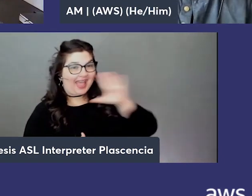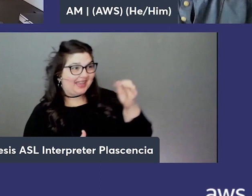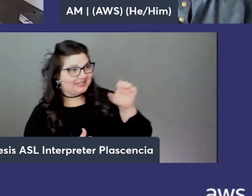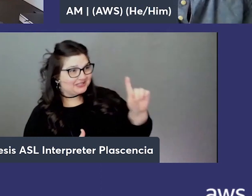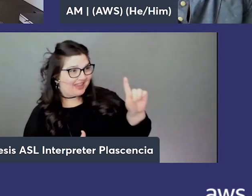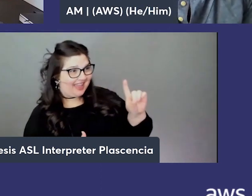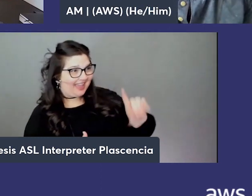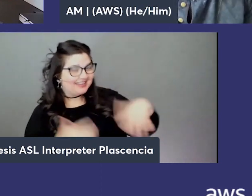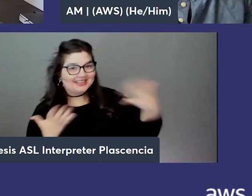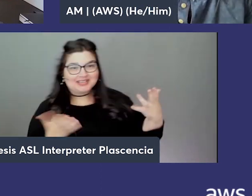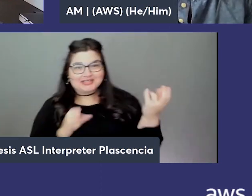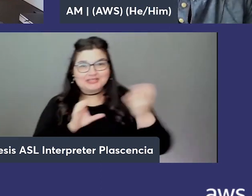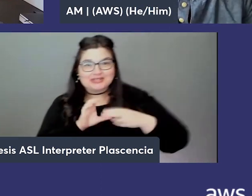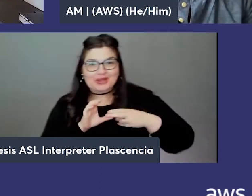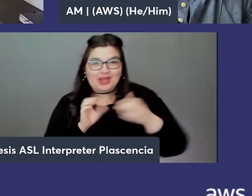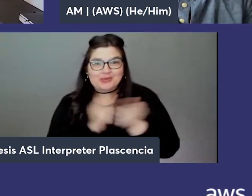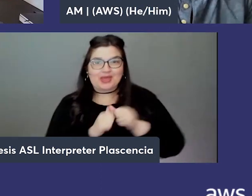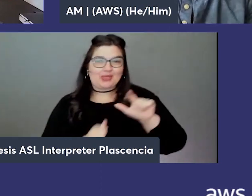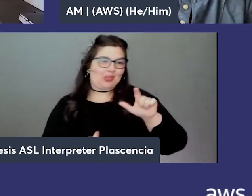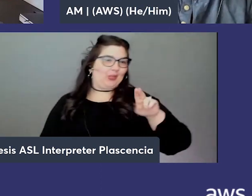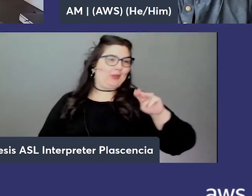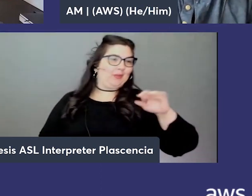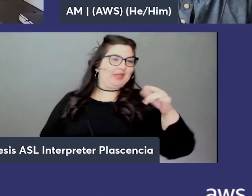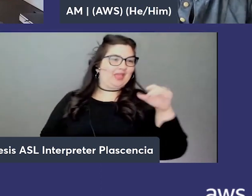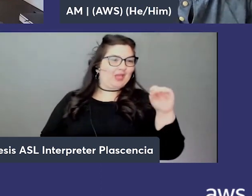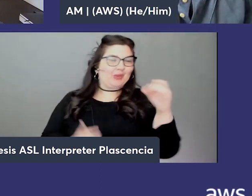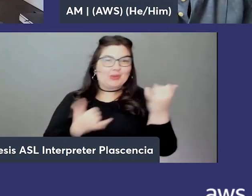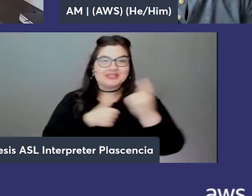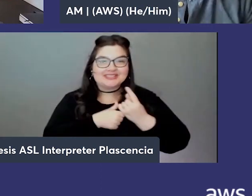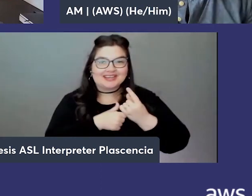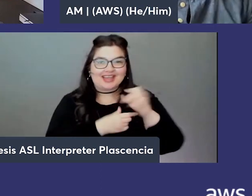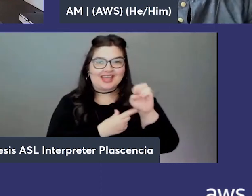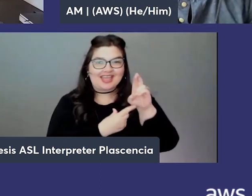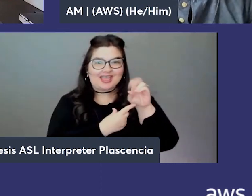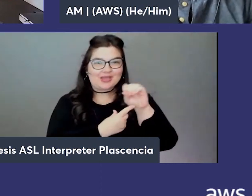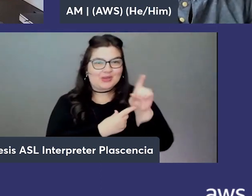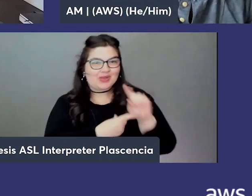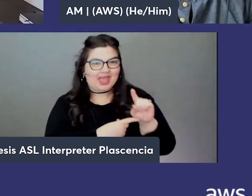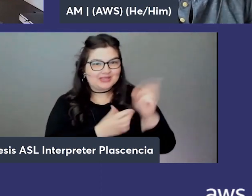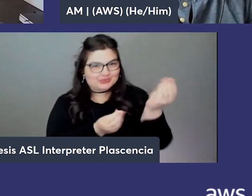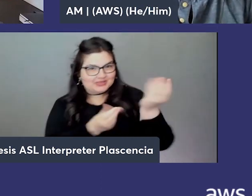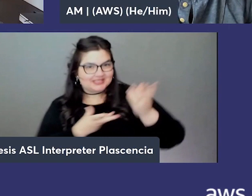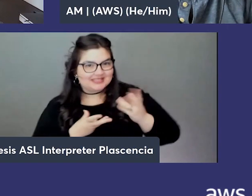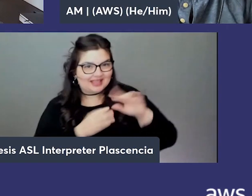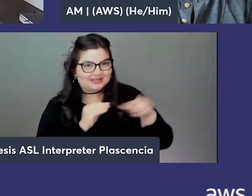We're joined with Lumigo today and Erez. Erez, you wanna tell us a little bit about yourself?